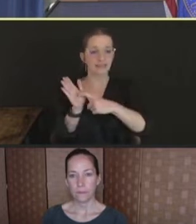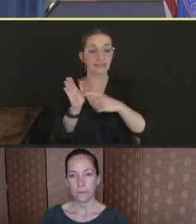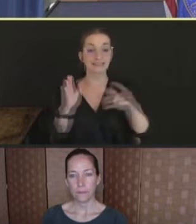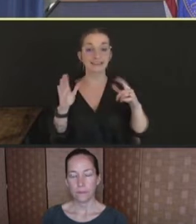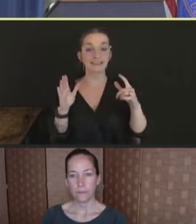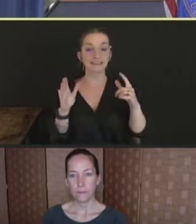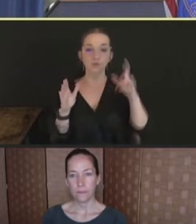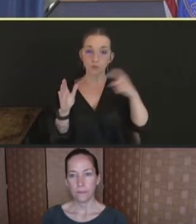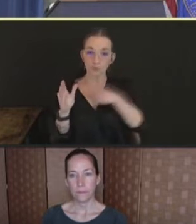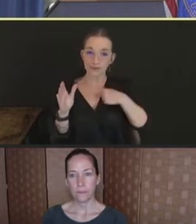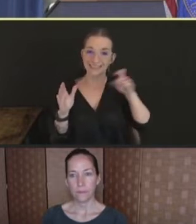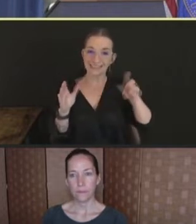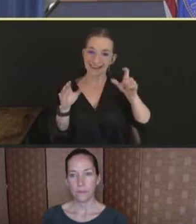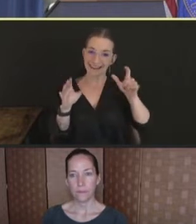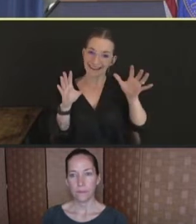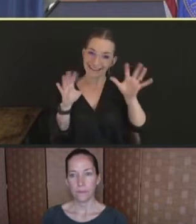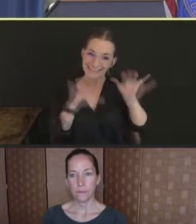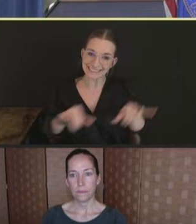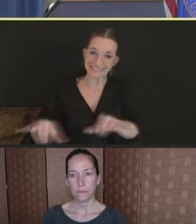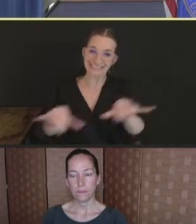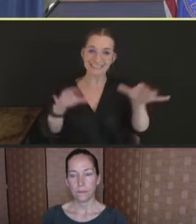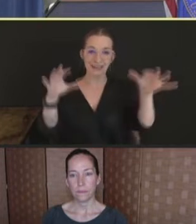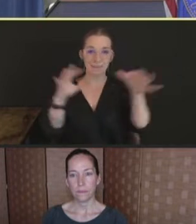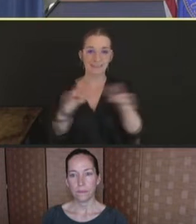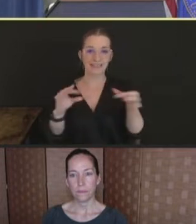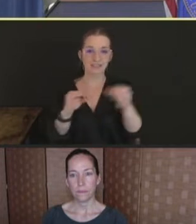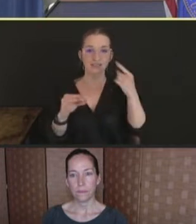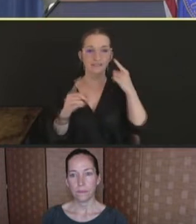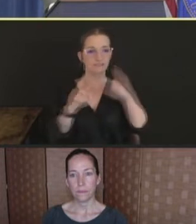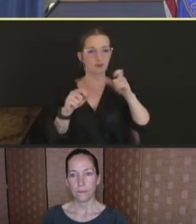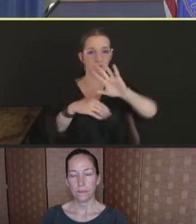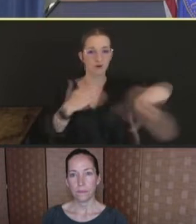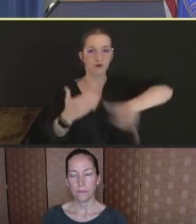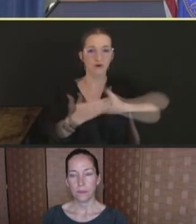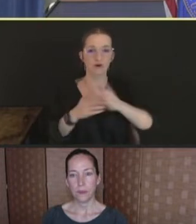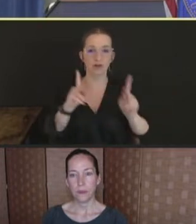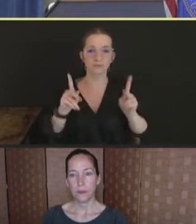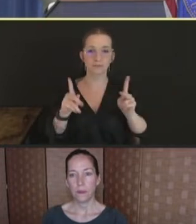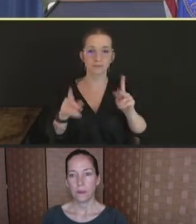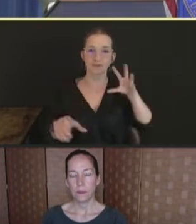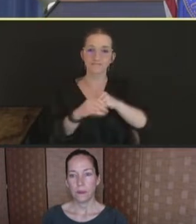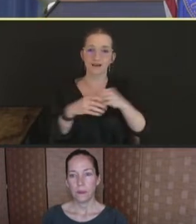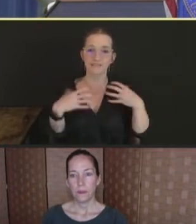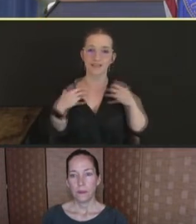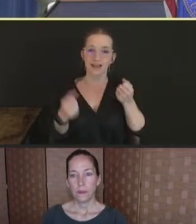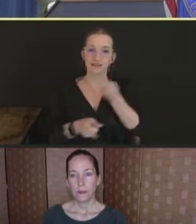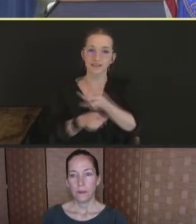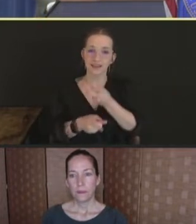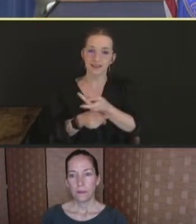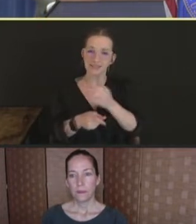of a health care team is crucial to getting, to building confidence in vaccines and actually